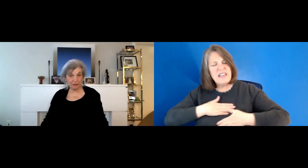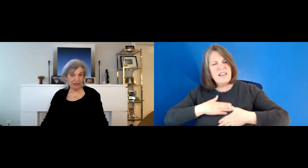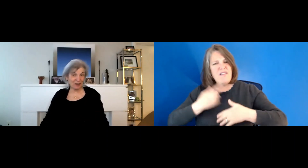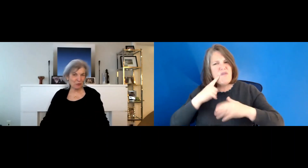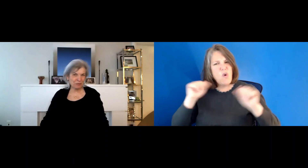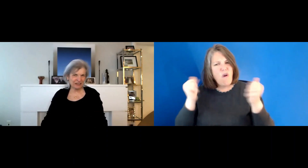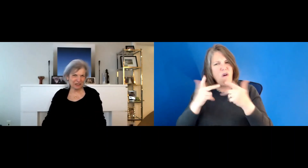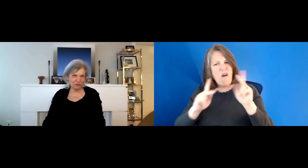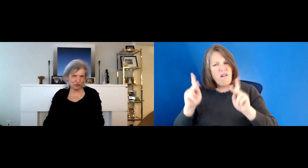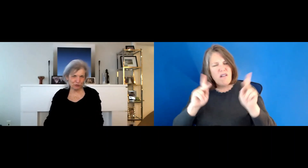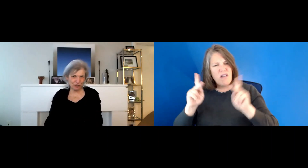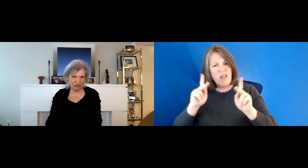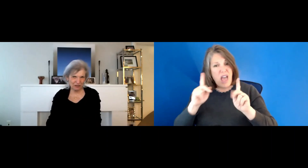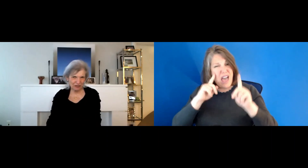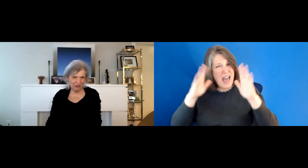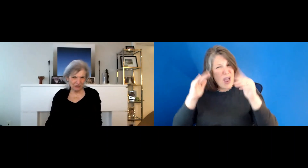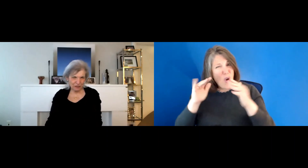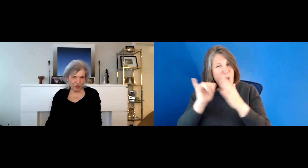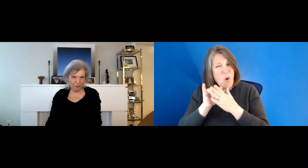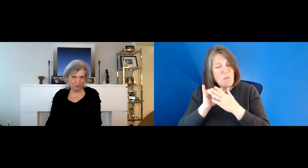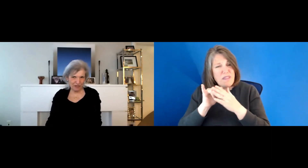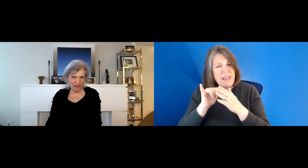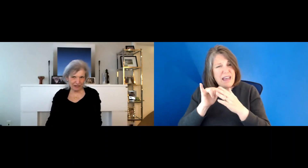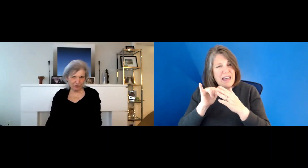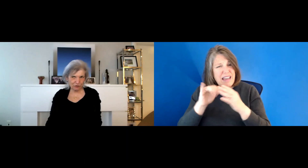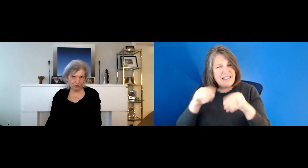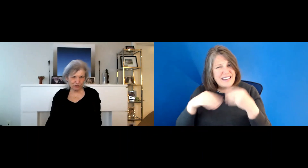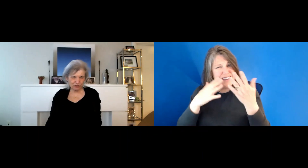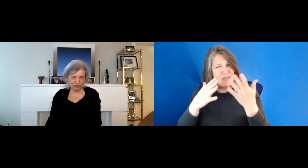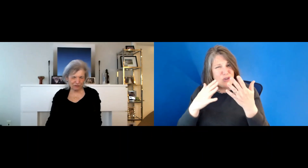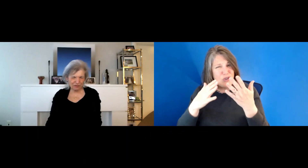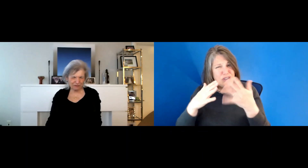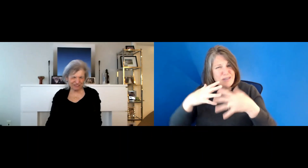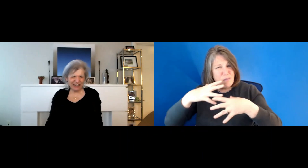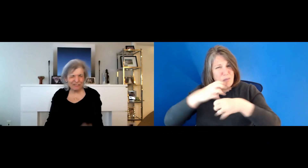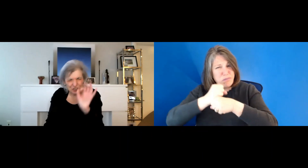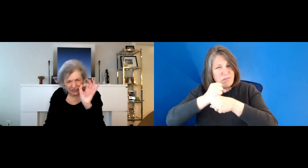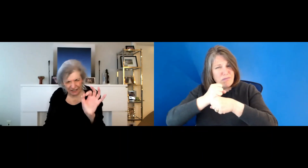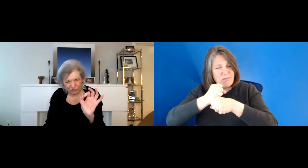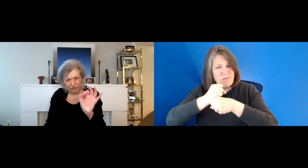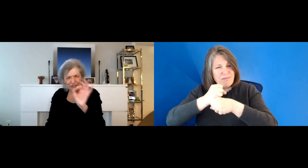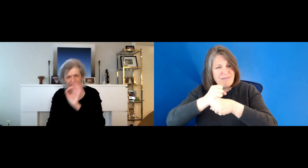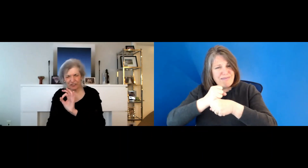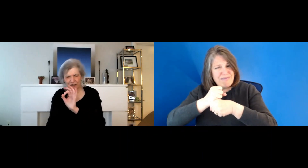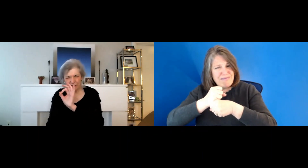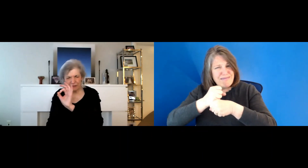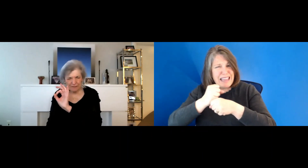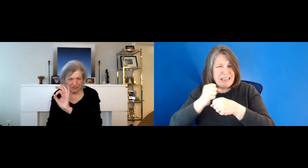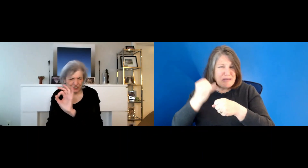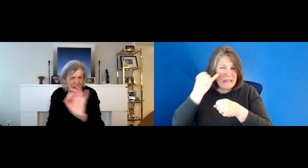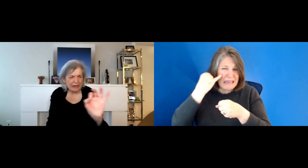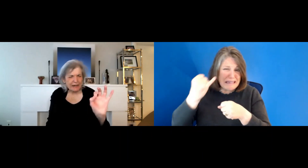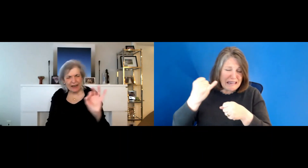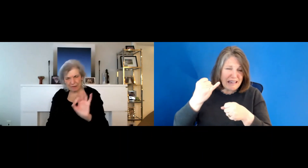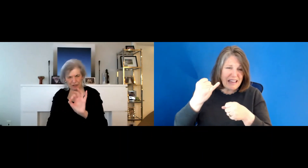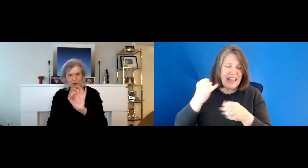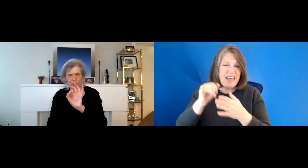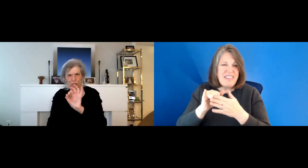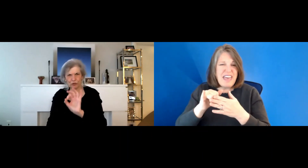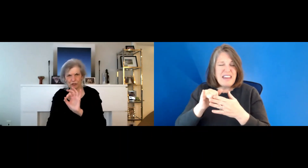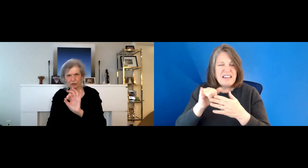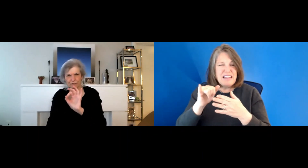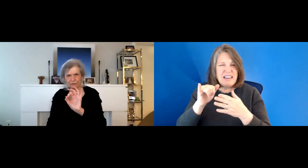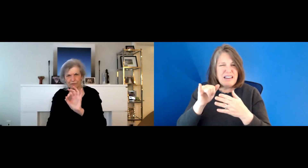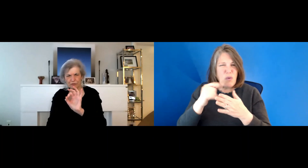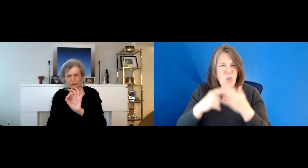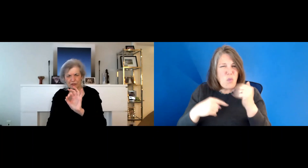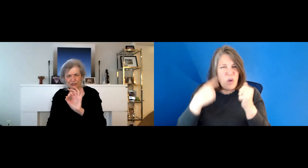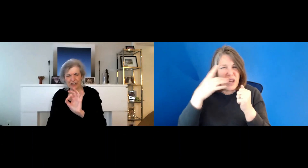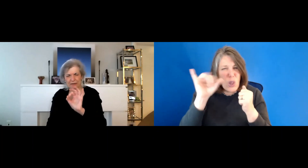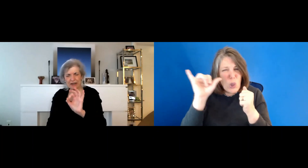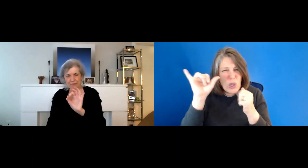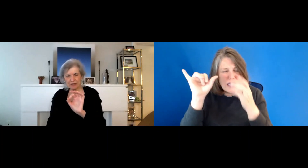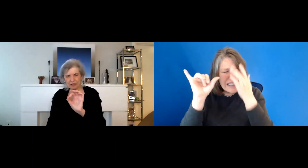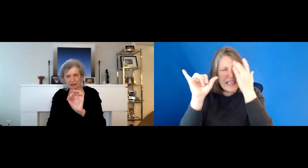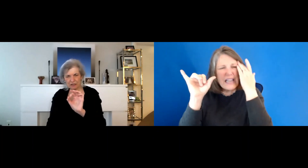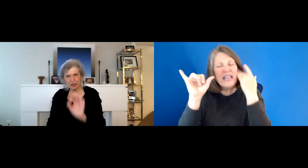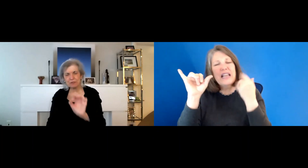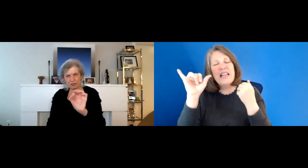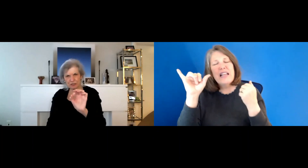17:46:30 I hope that gives you a thumbnail kind of sketch that the dynamic -- substantive